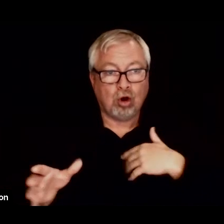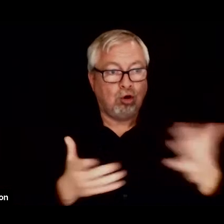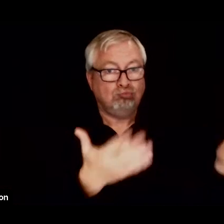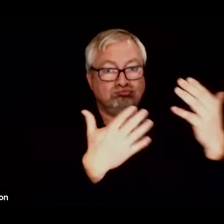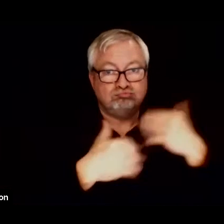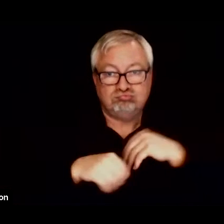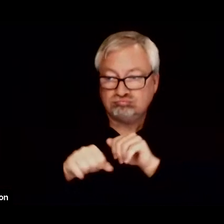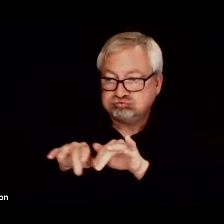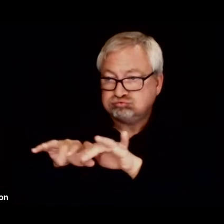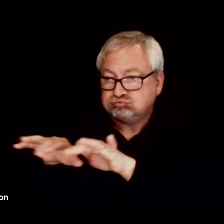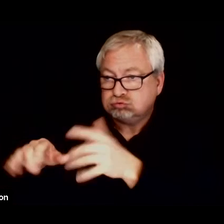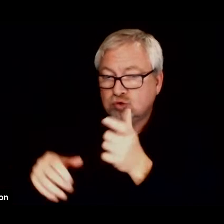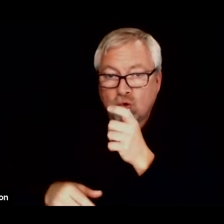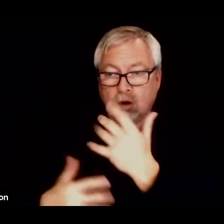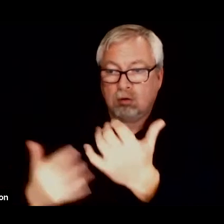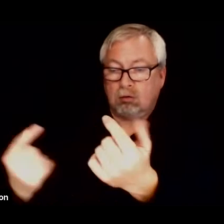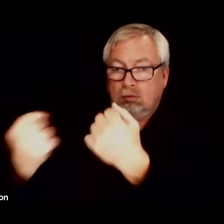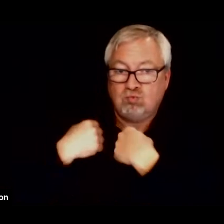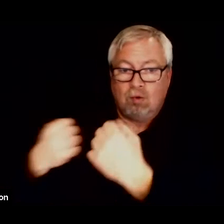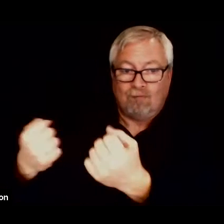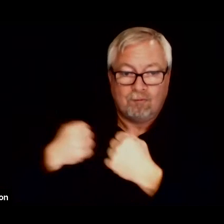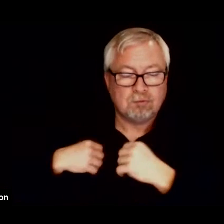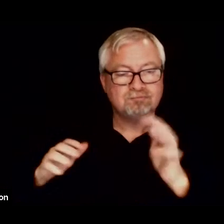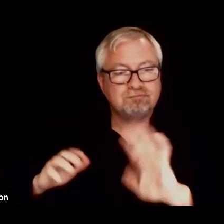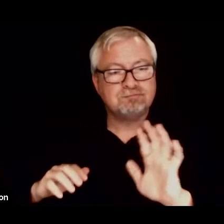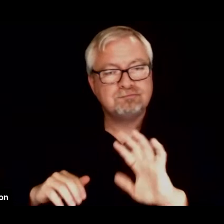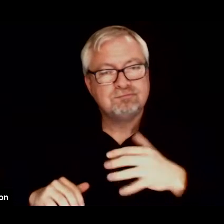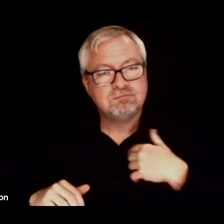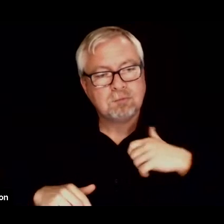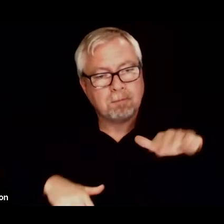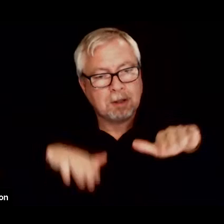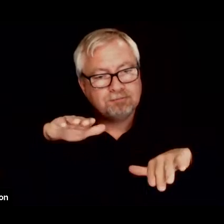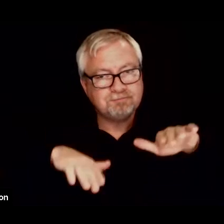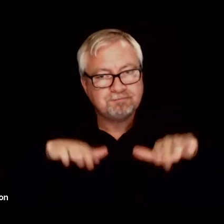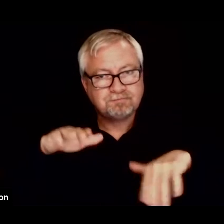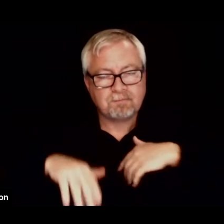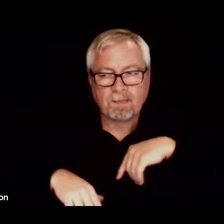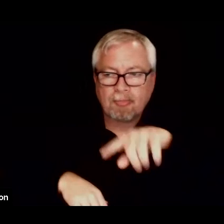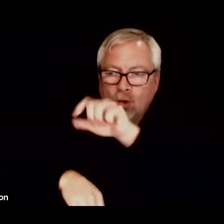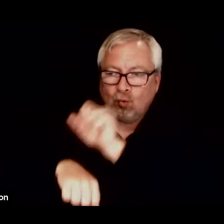different situation because people will be hearing about this more directly in their work setting